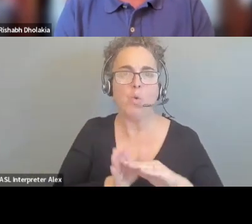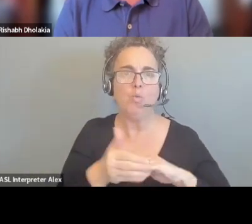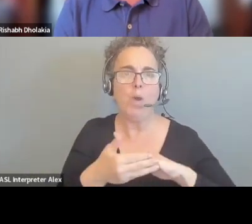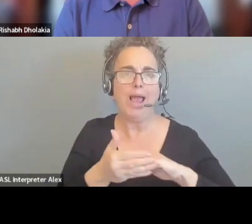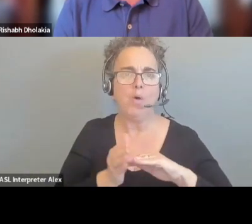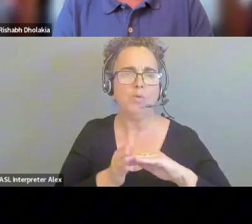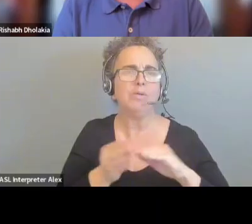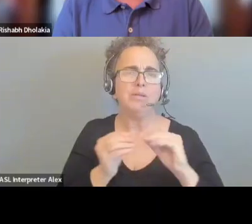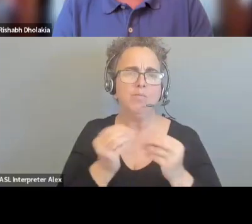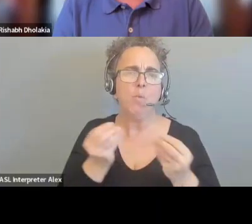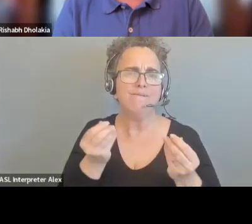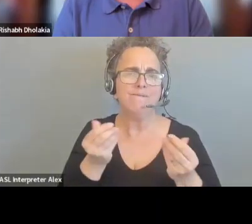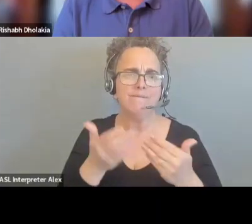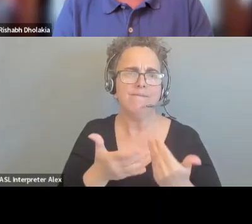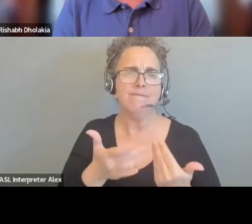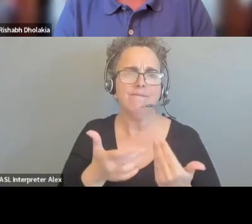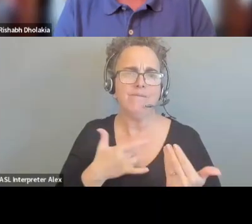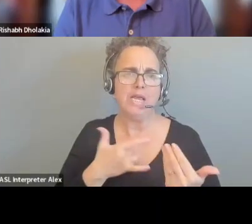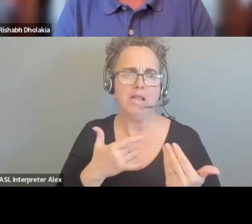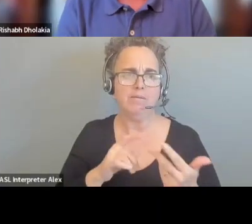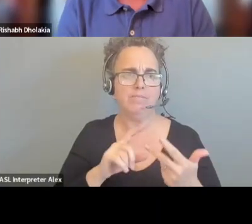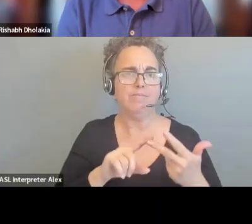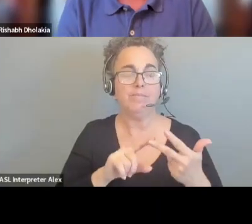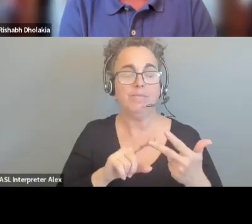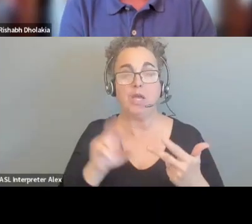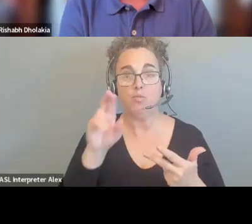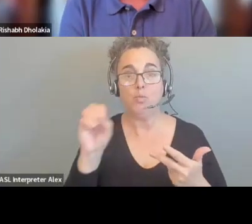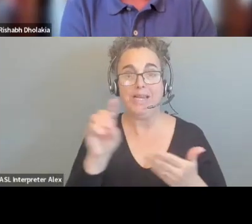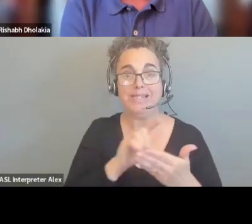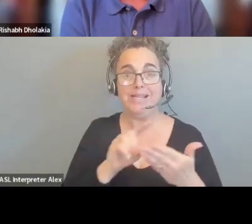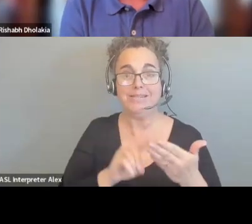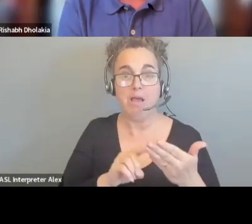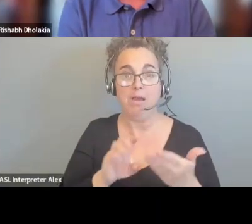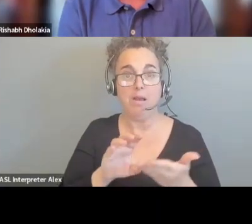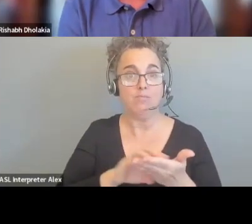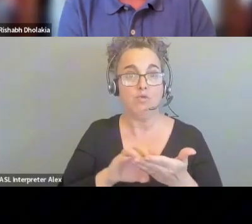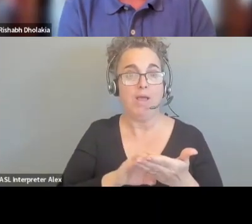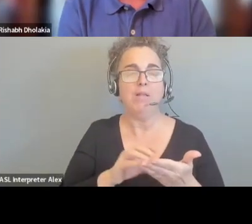We also worked on redesigning braille. A lot of 3D printed braille can